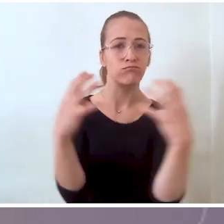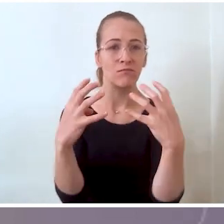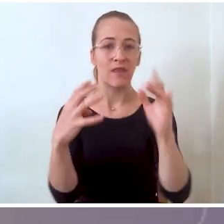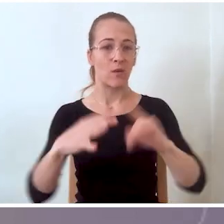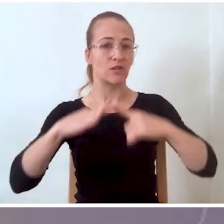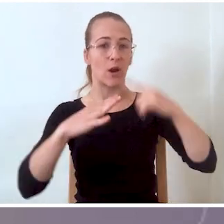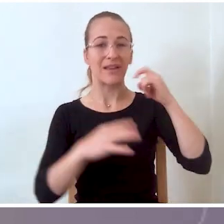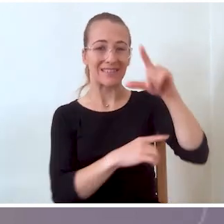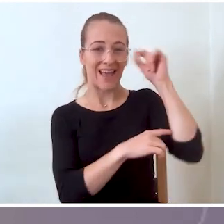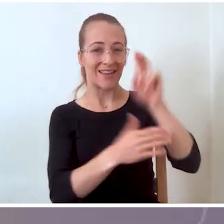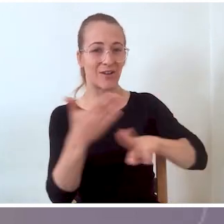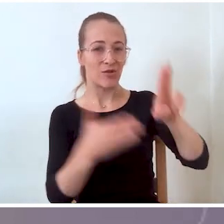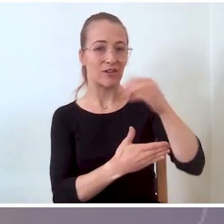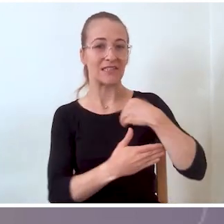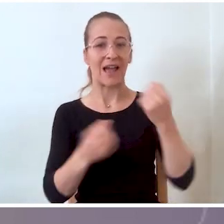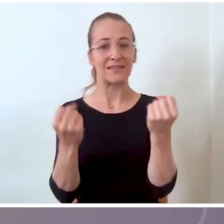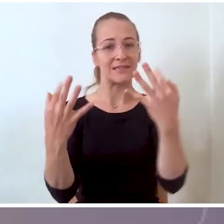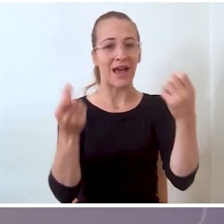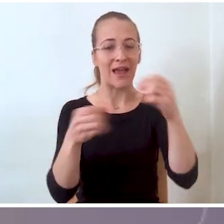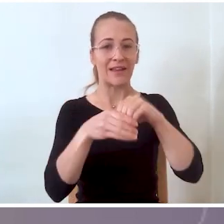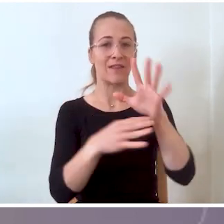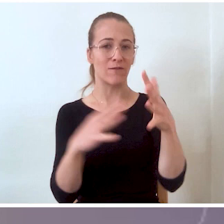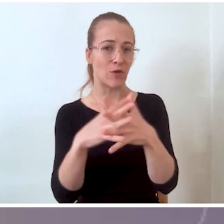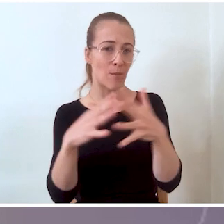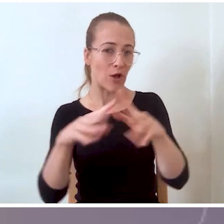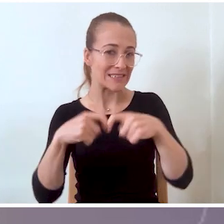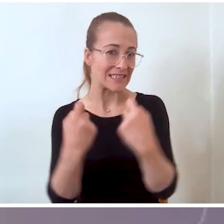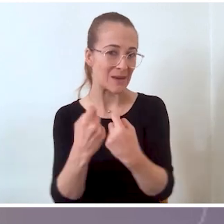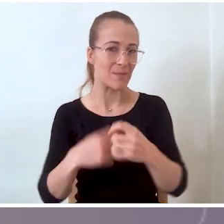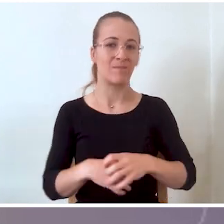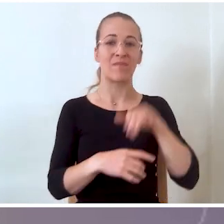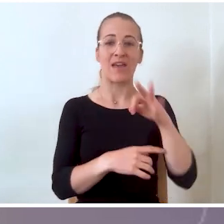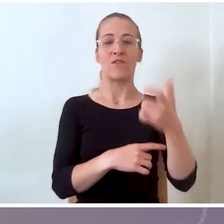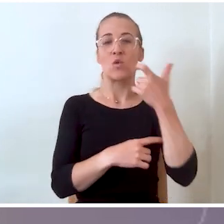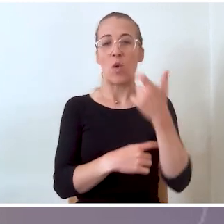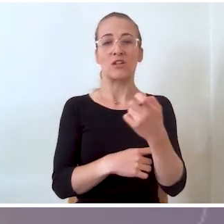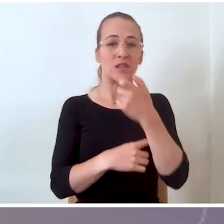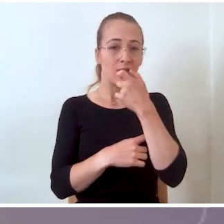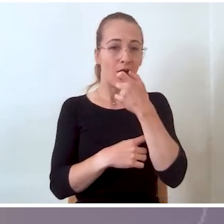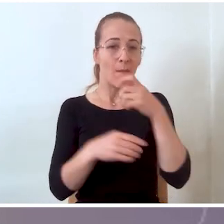because Gallaudet University had sign language in their football team. If you watch the umpire in a baseball game